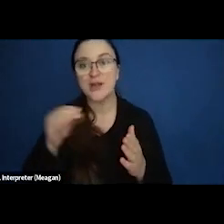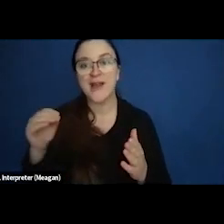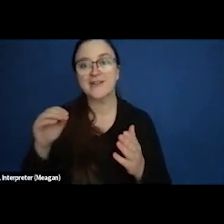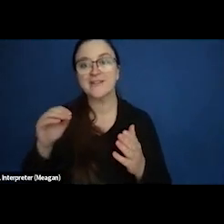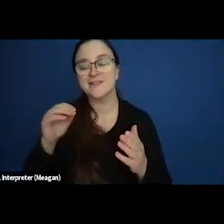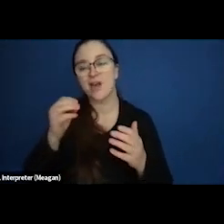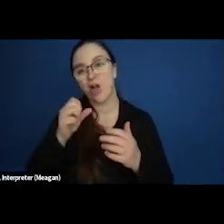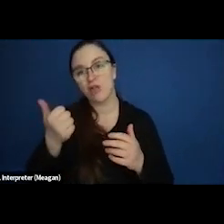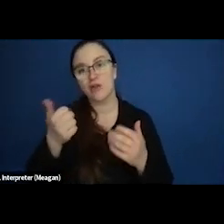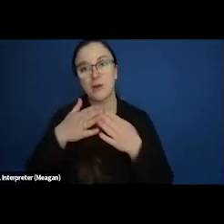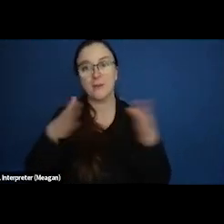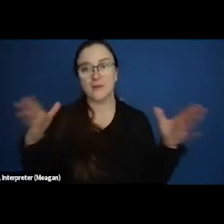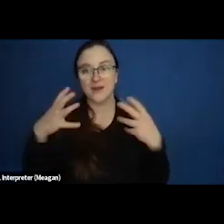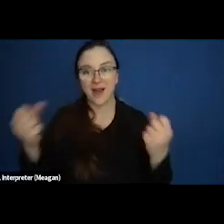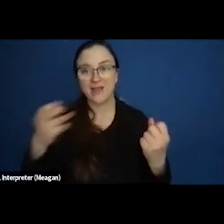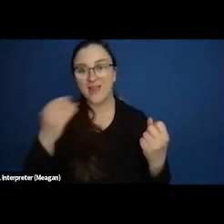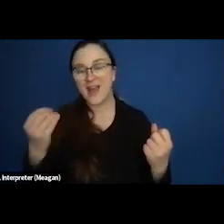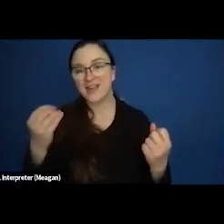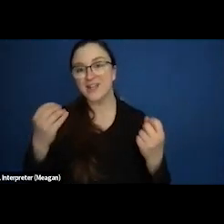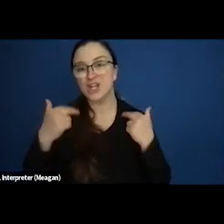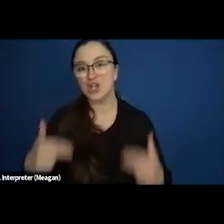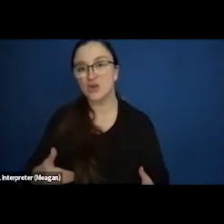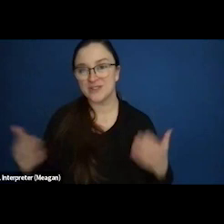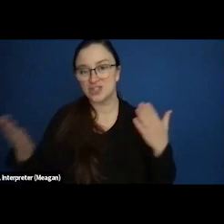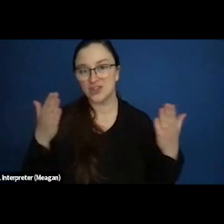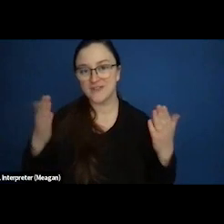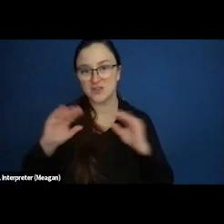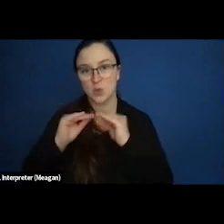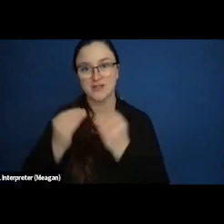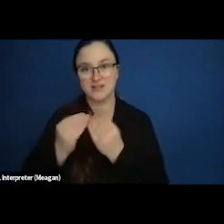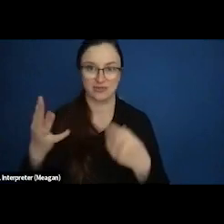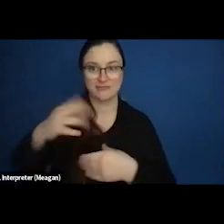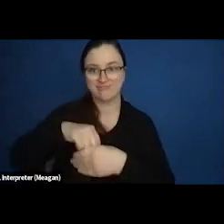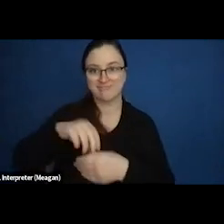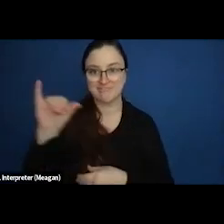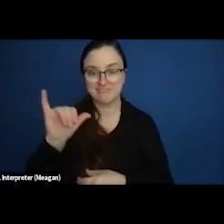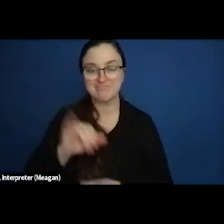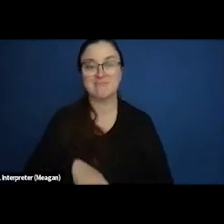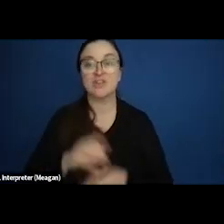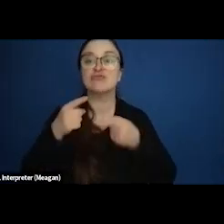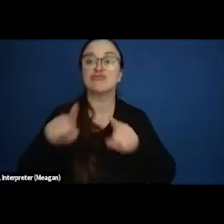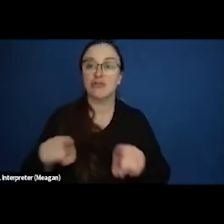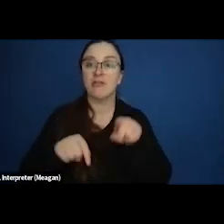and human services organizations. At this meeting, I was able to collaborate